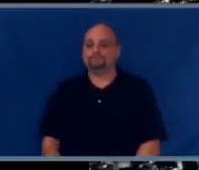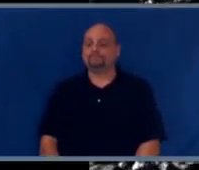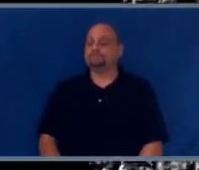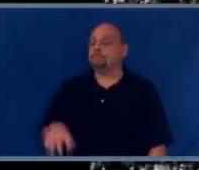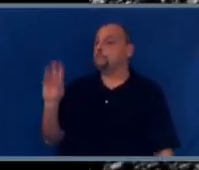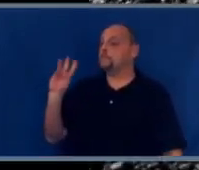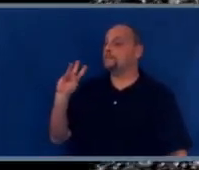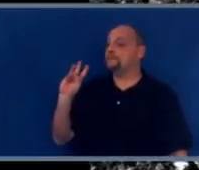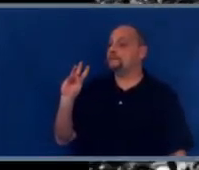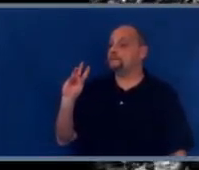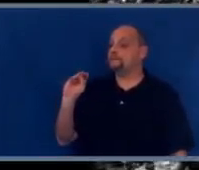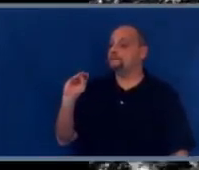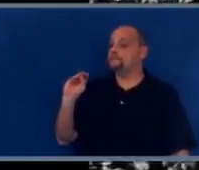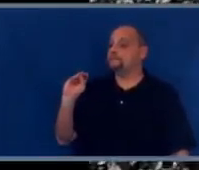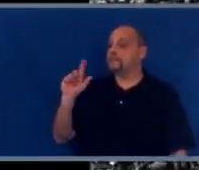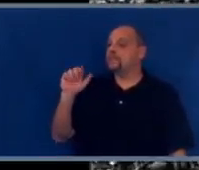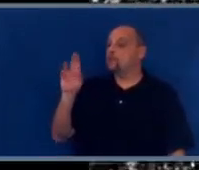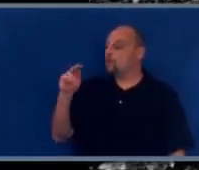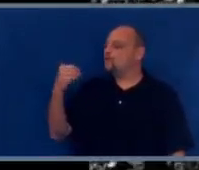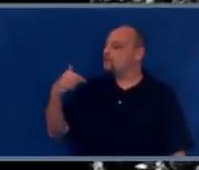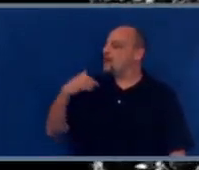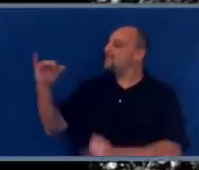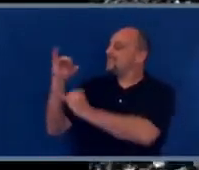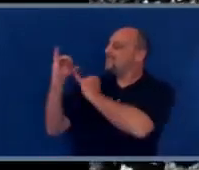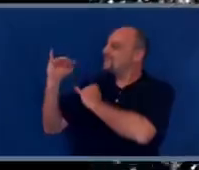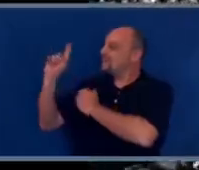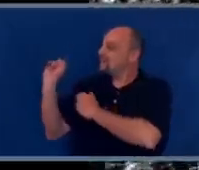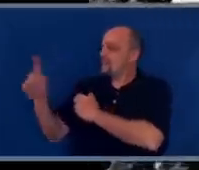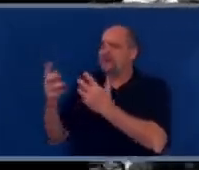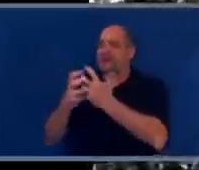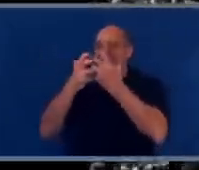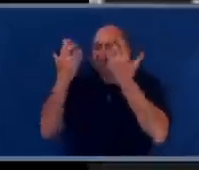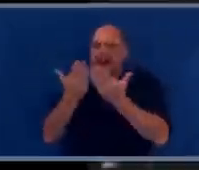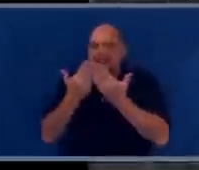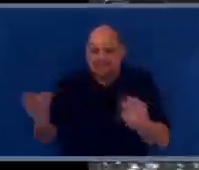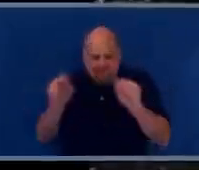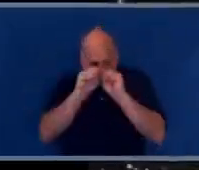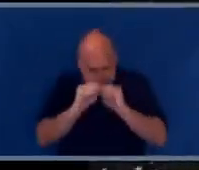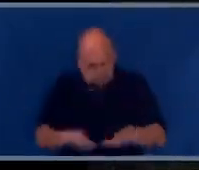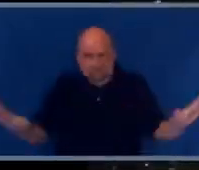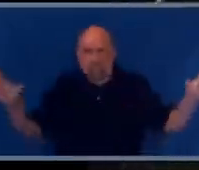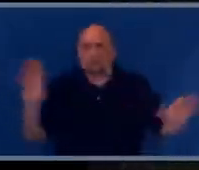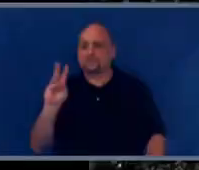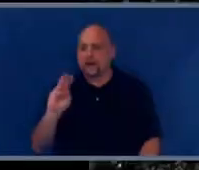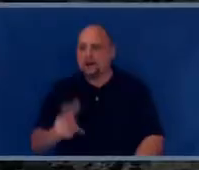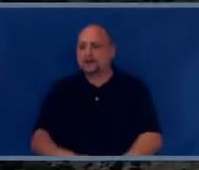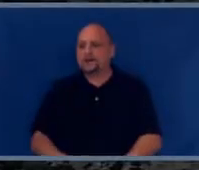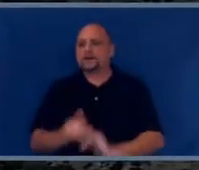THAT IS A LOT OF DEGREE IT LOOKED LIKE. JOE ON TWITTER ASKS WILL THE